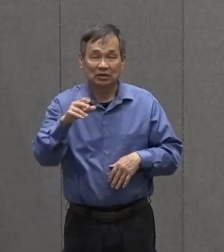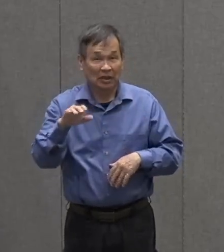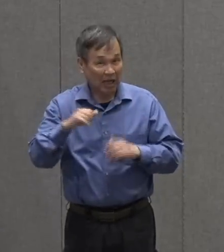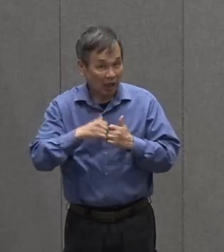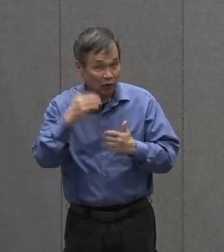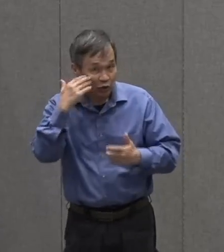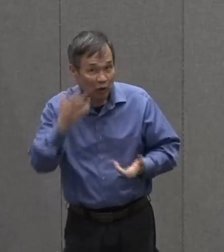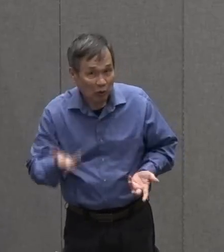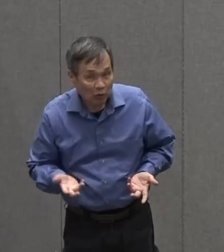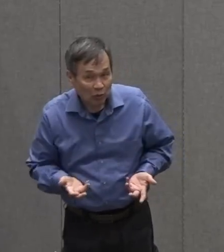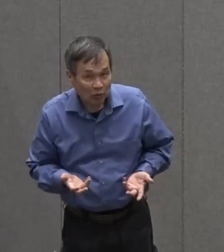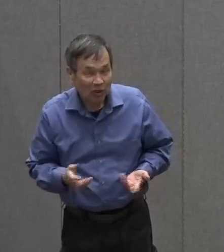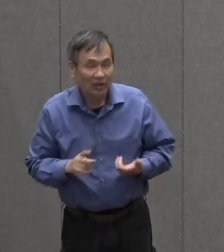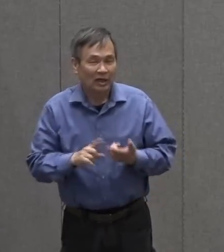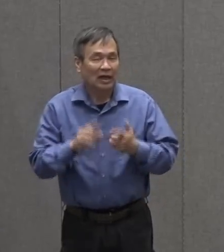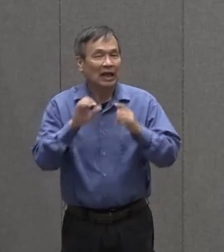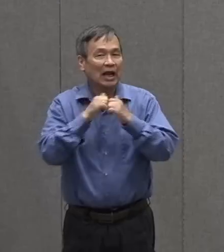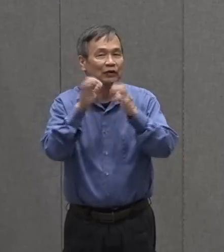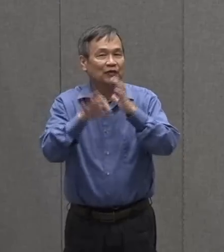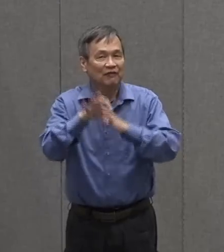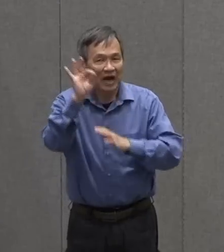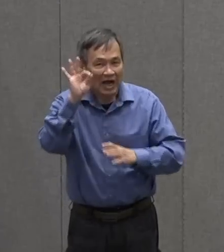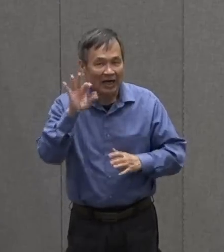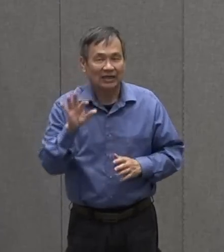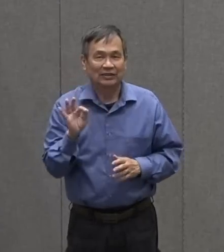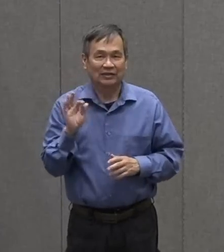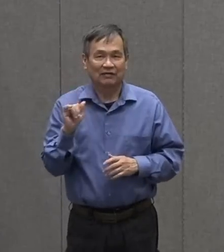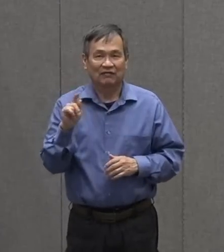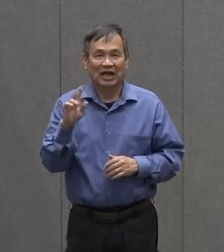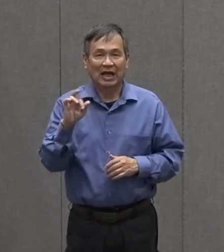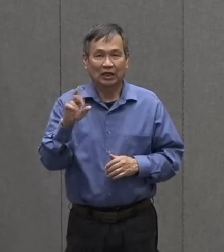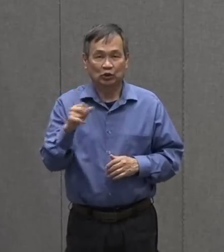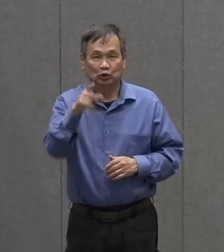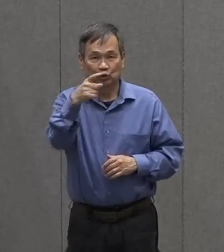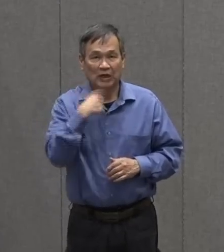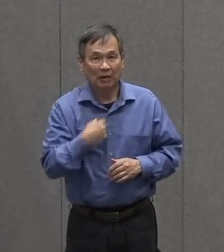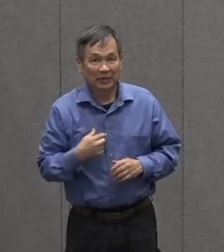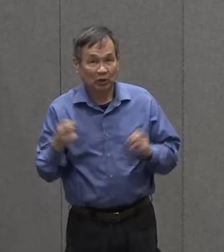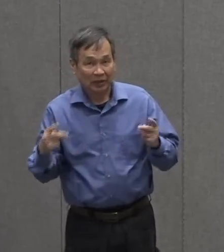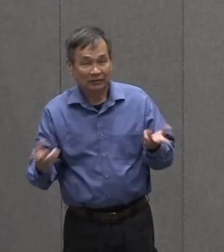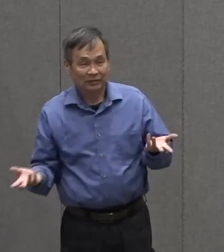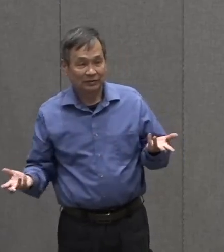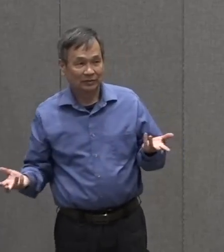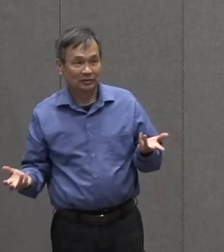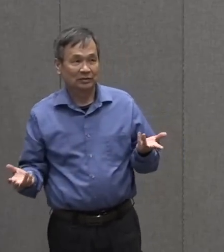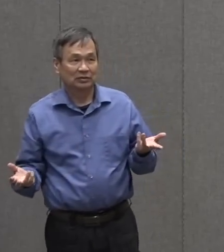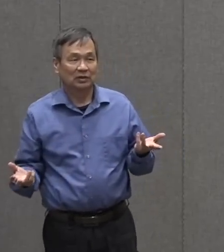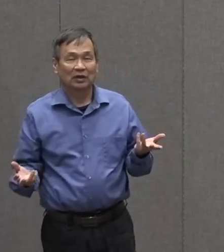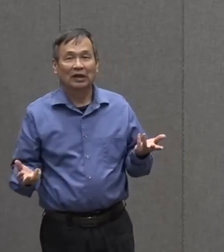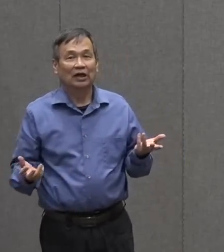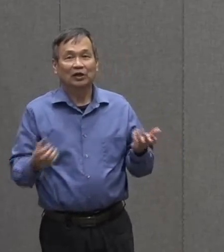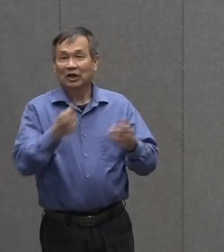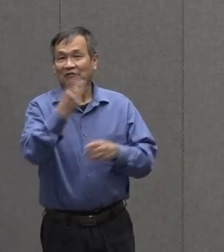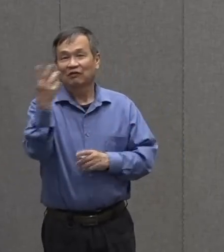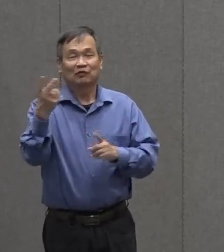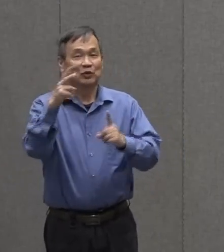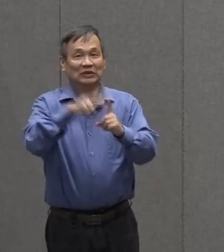and tell me how you got them. How did you figure it out? So, we are you leaving you with a couple of assignments this time.